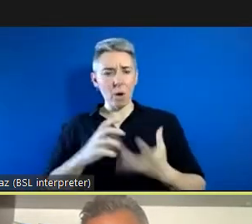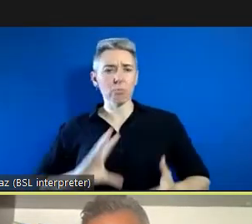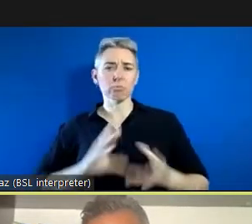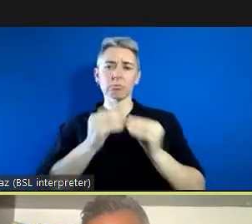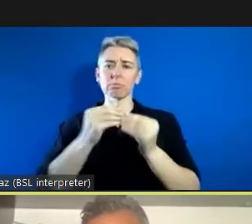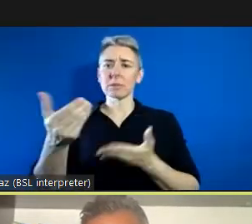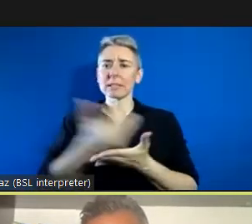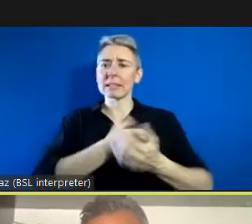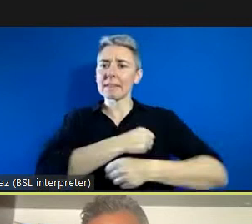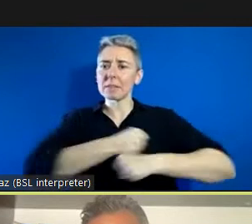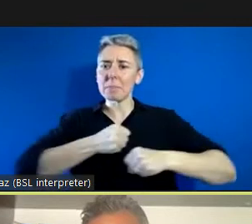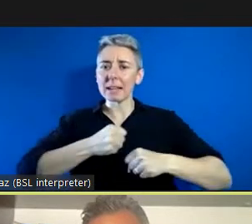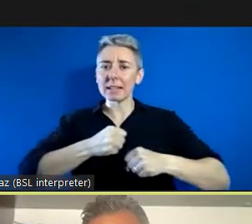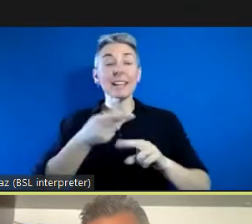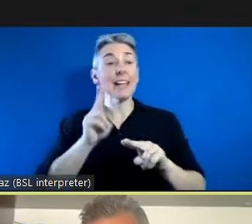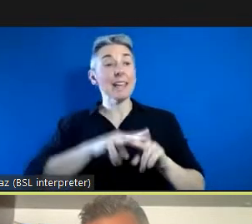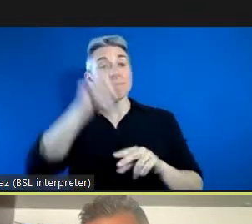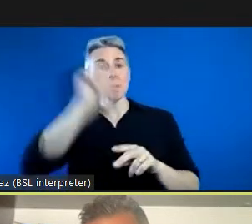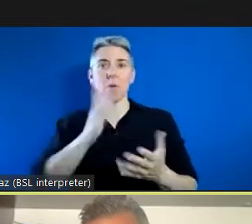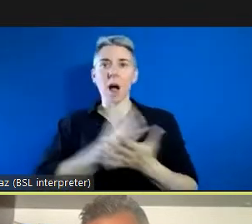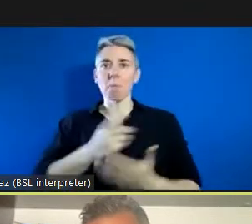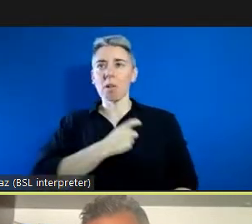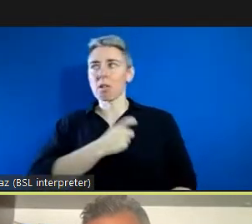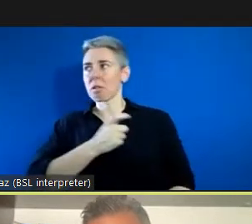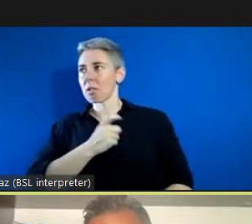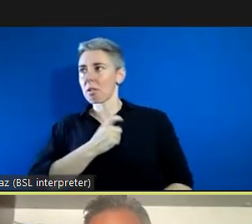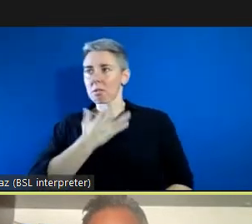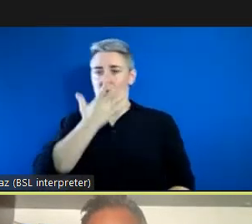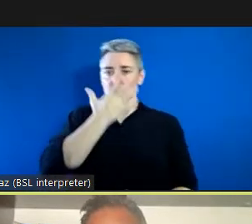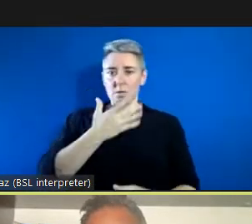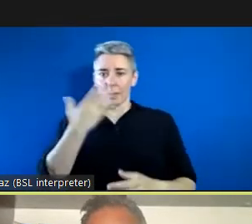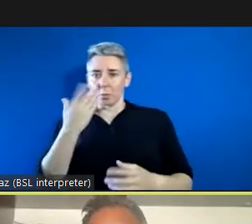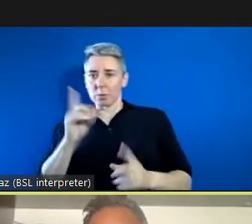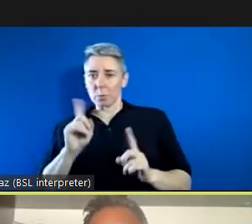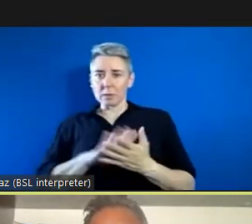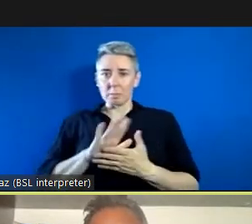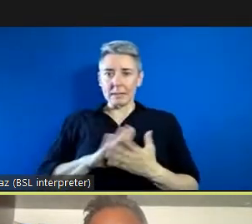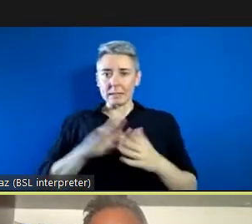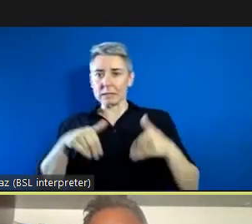that people are deeply afraid of what it actually means. So some people will be afraid of asking,